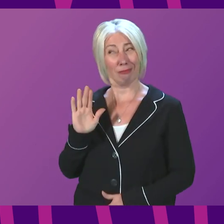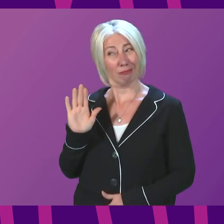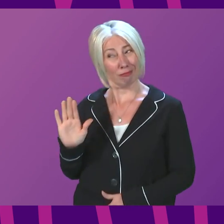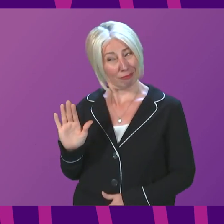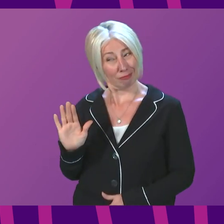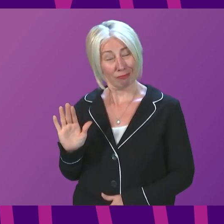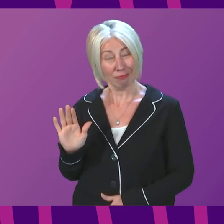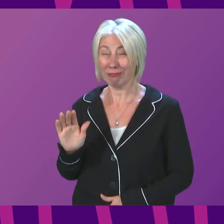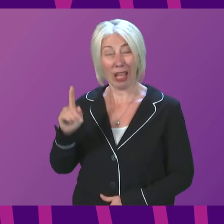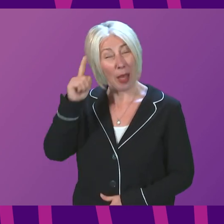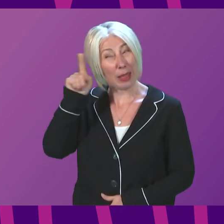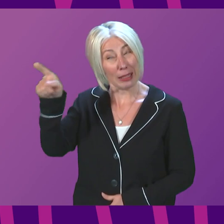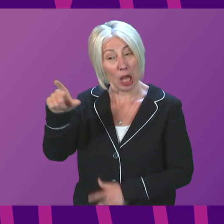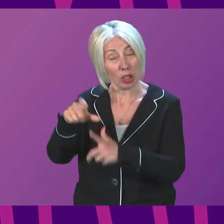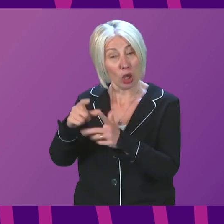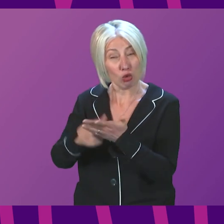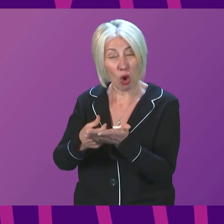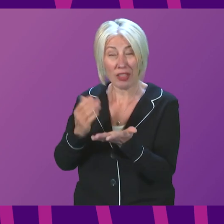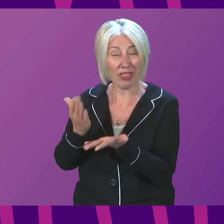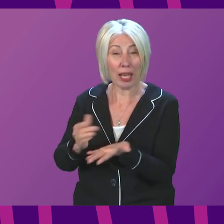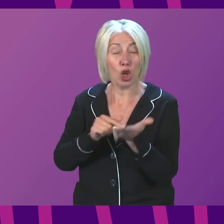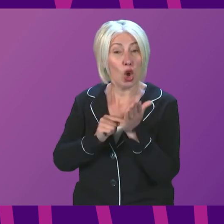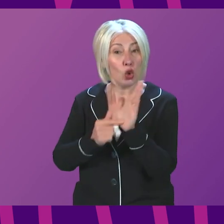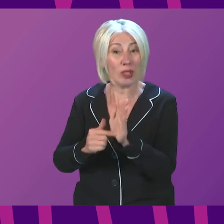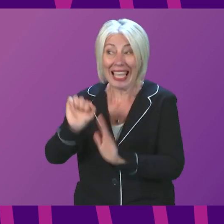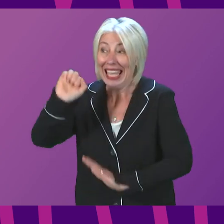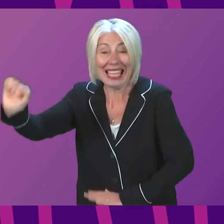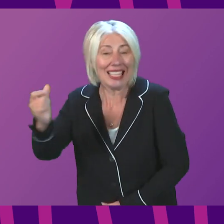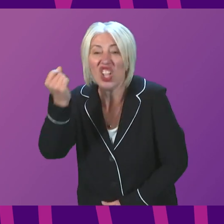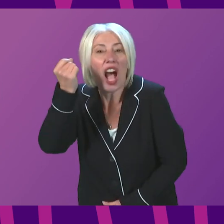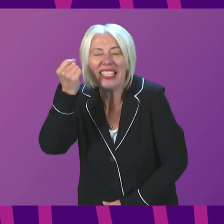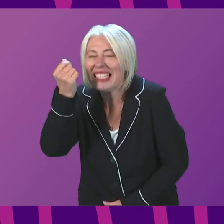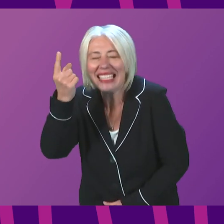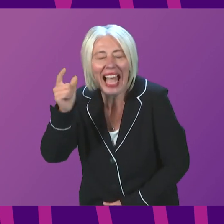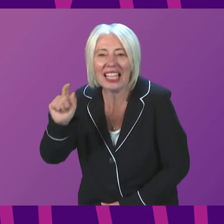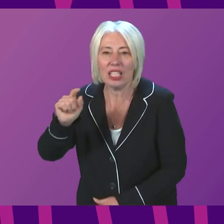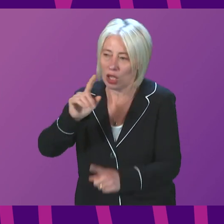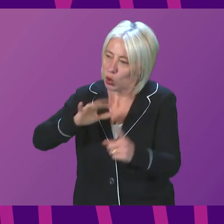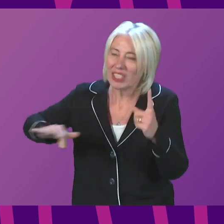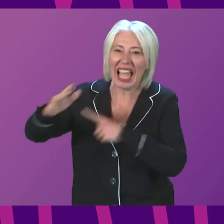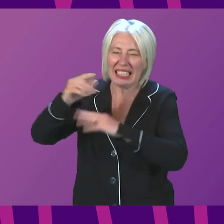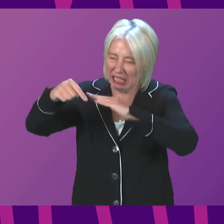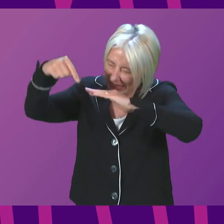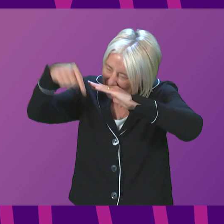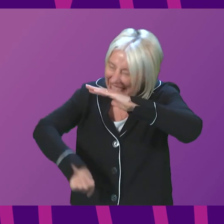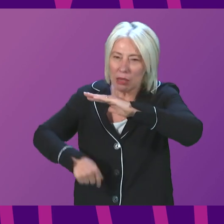he is demonstrating that he does not understand the systemic society-wide nature of the issues.